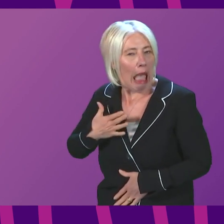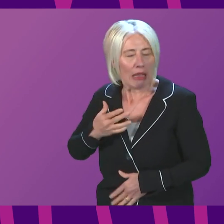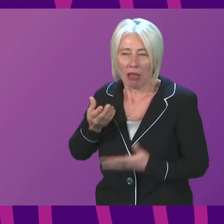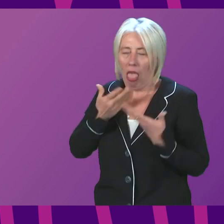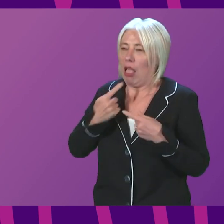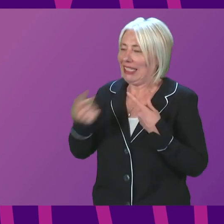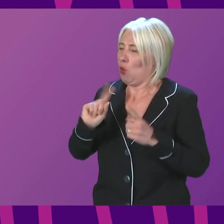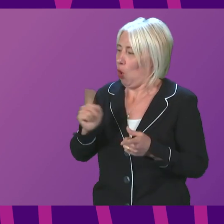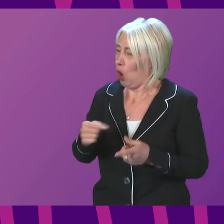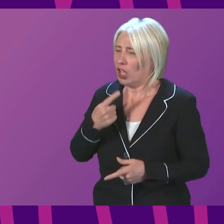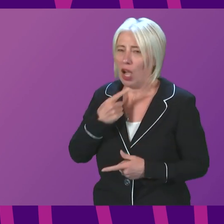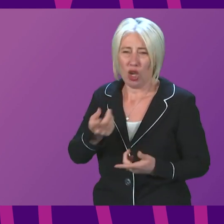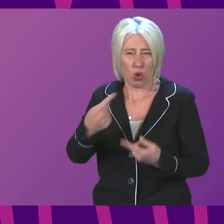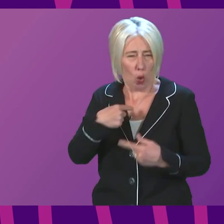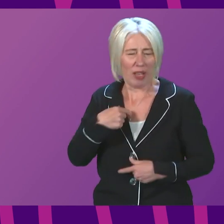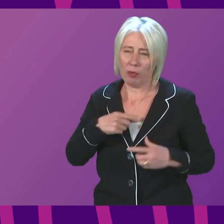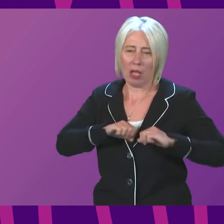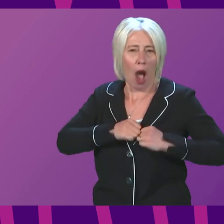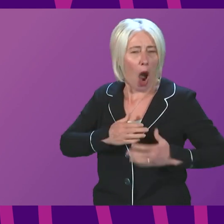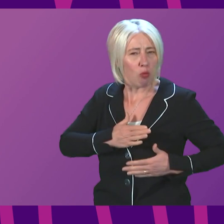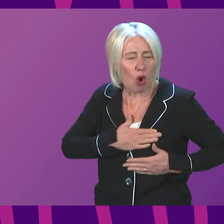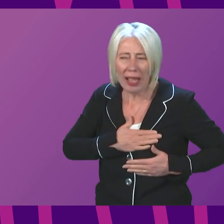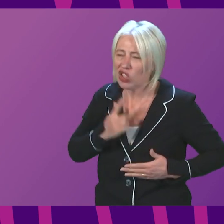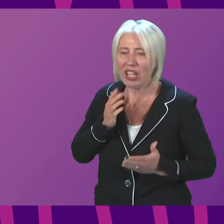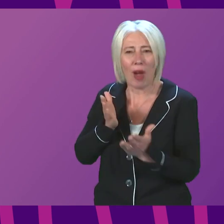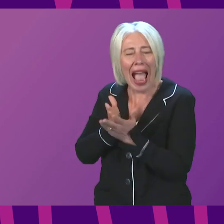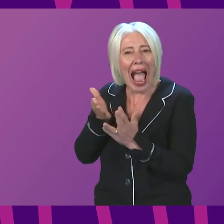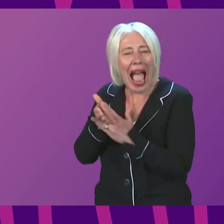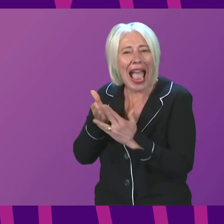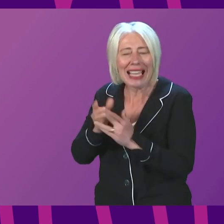“I was heartbroken when I tried to access this care, only for my hospital gynaecology